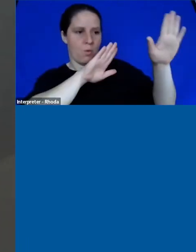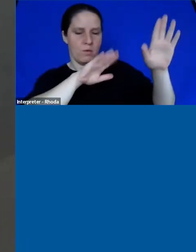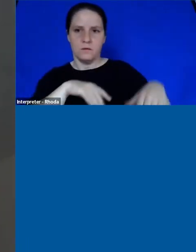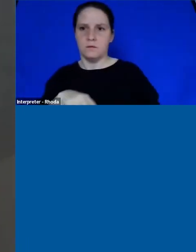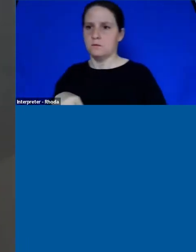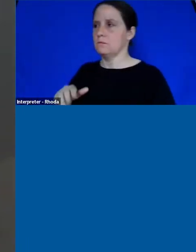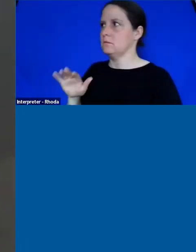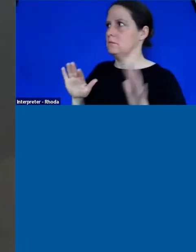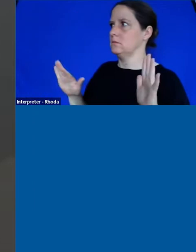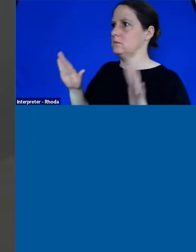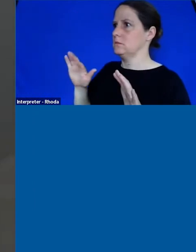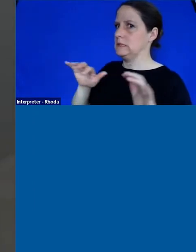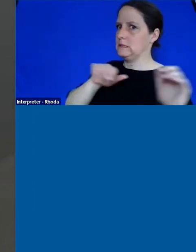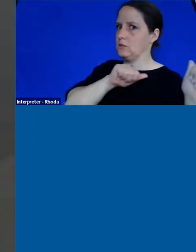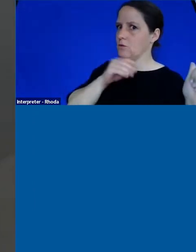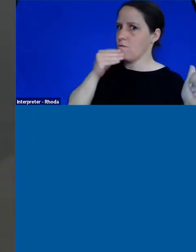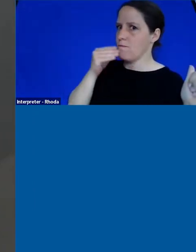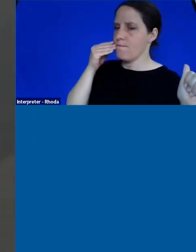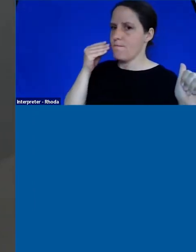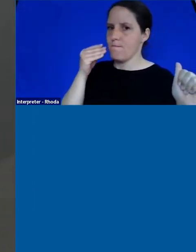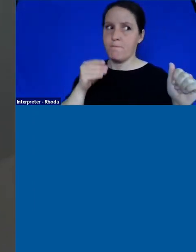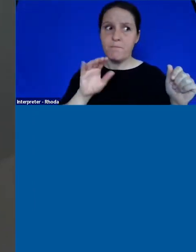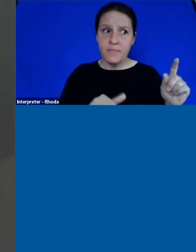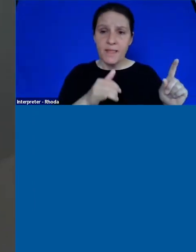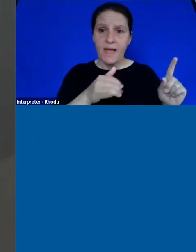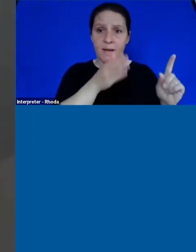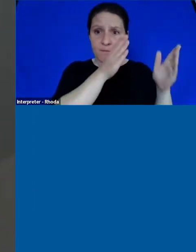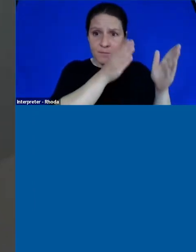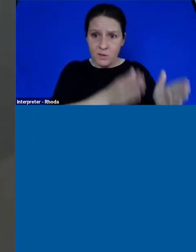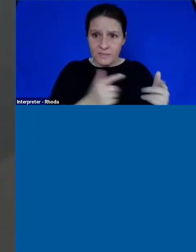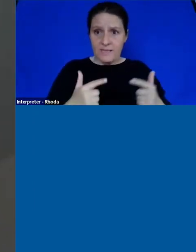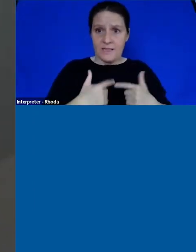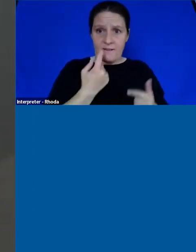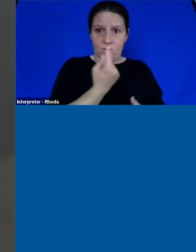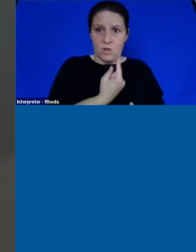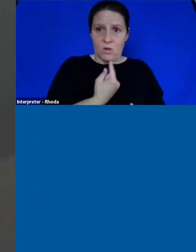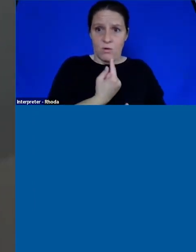So this person lived alone and had no access to groceries. She tried to use Instacart,